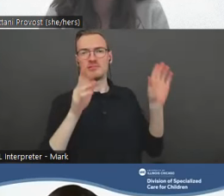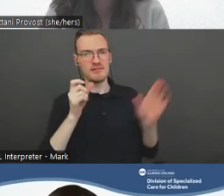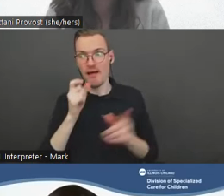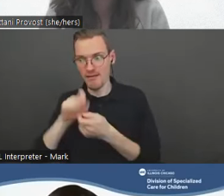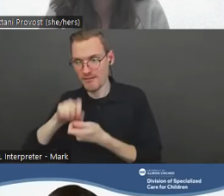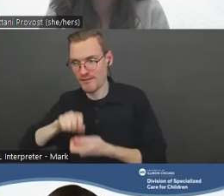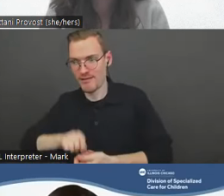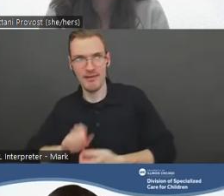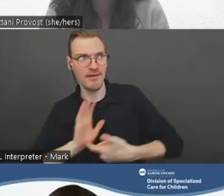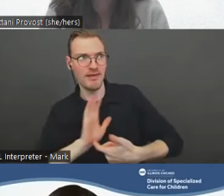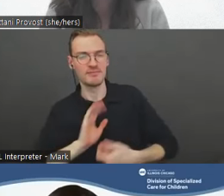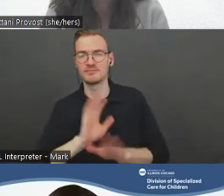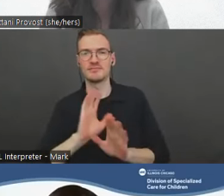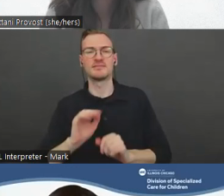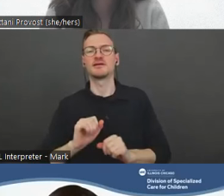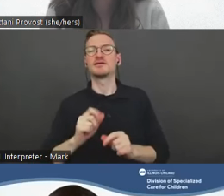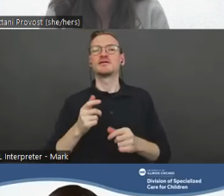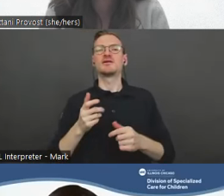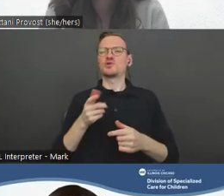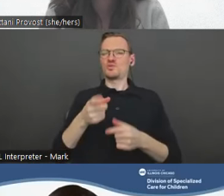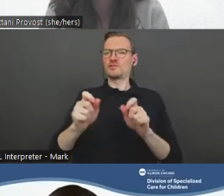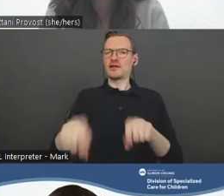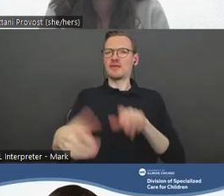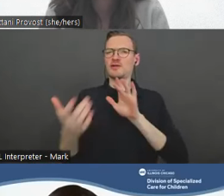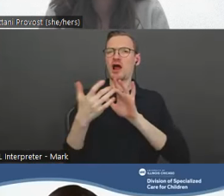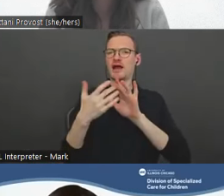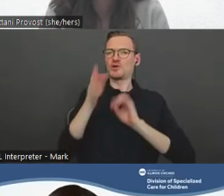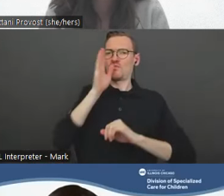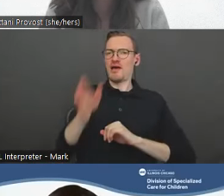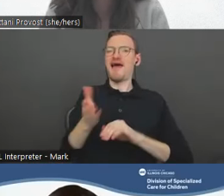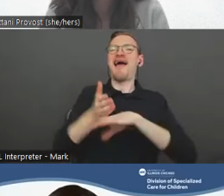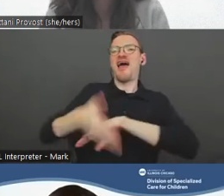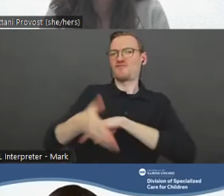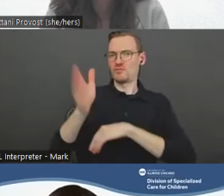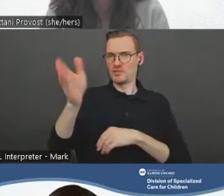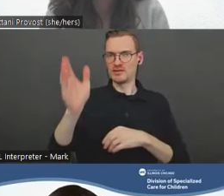going to give out contact information for the DSCC email or if you're a DSCC participant or family ,